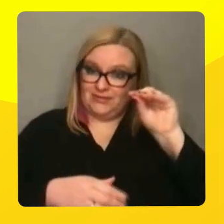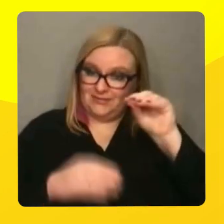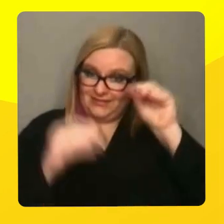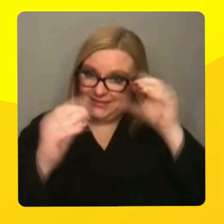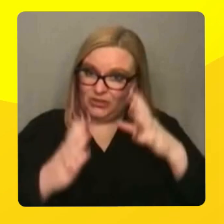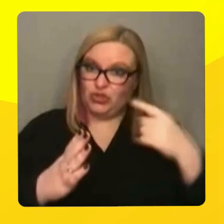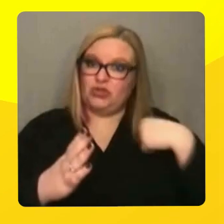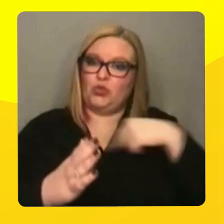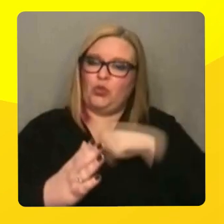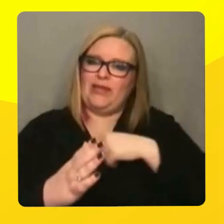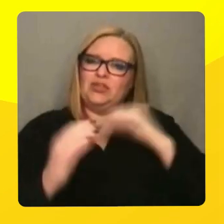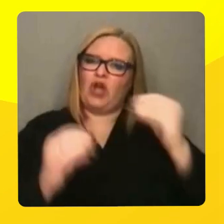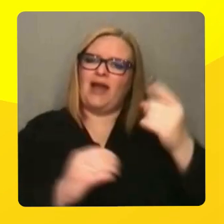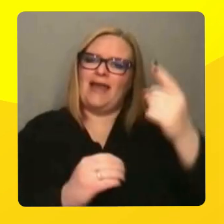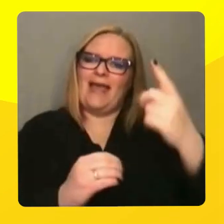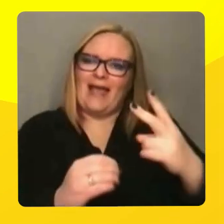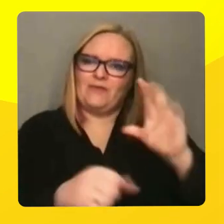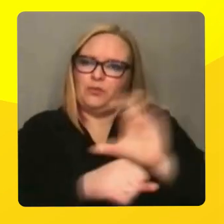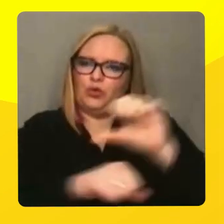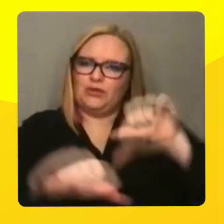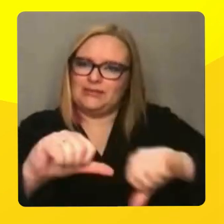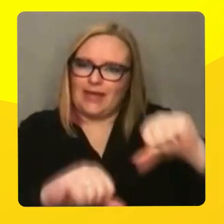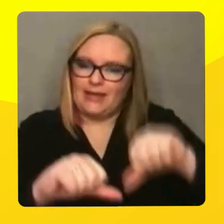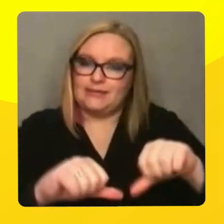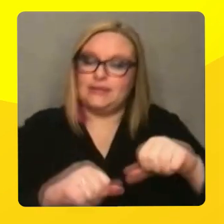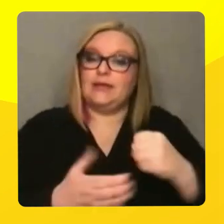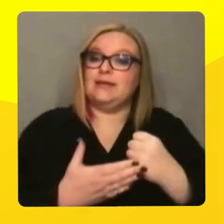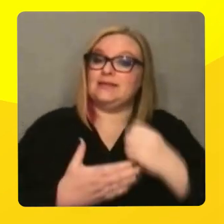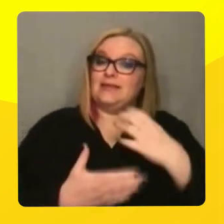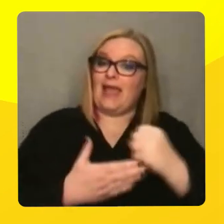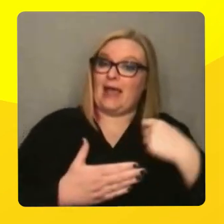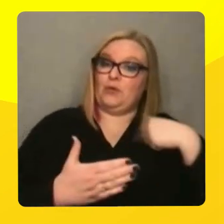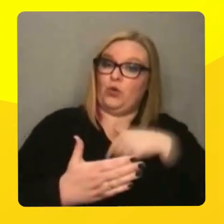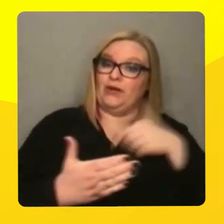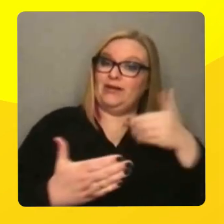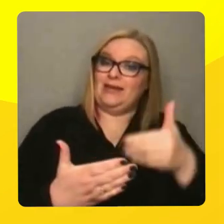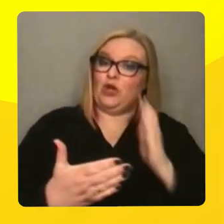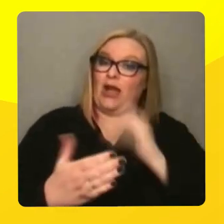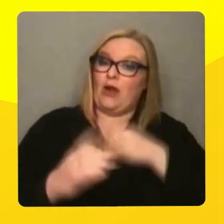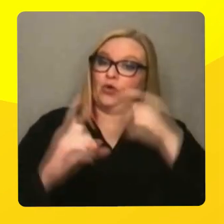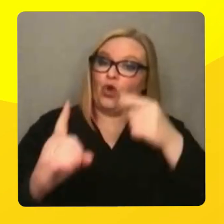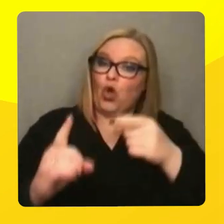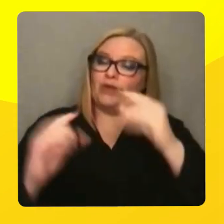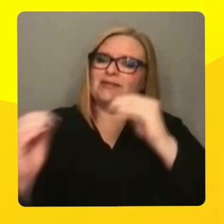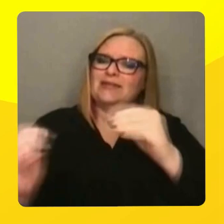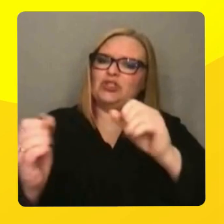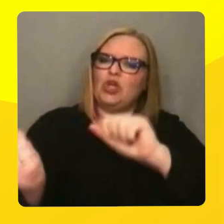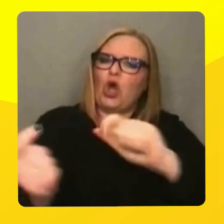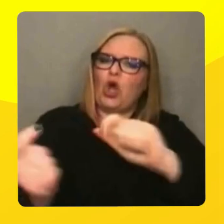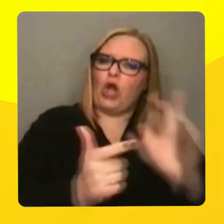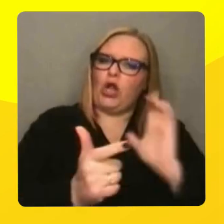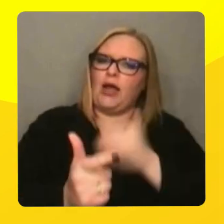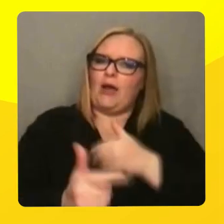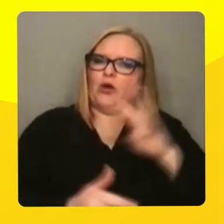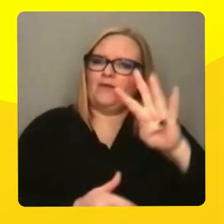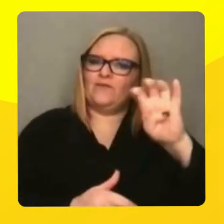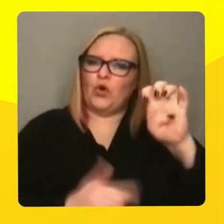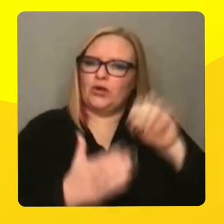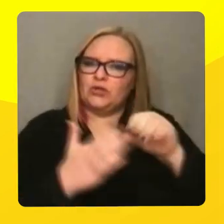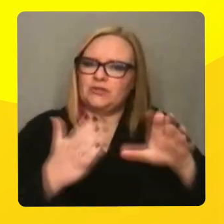And with investment from SNAP, we're closer to our goal of teaching all of our 400 teachers computer science every year.